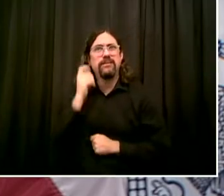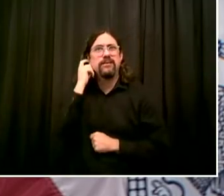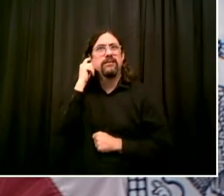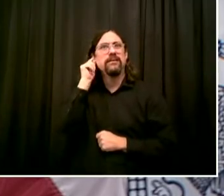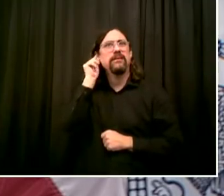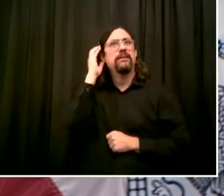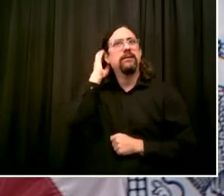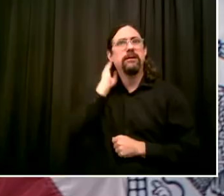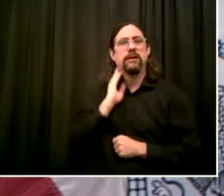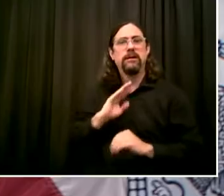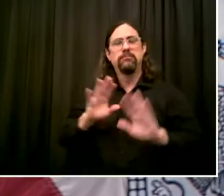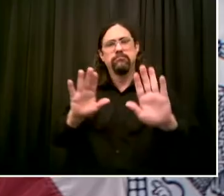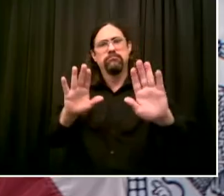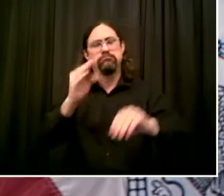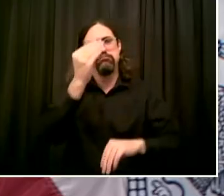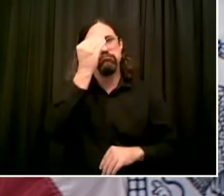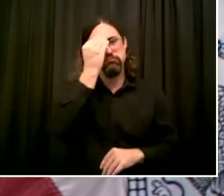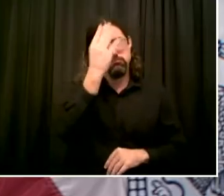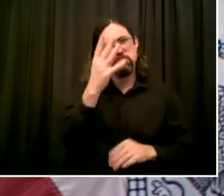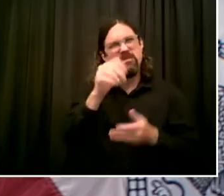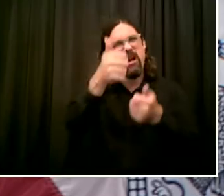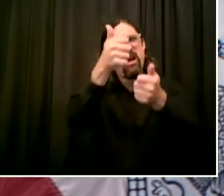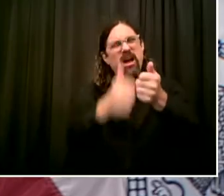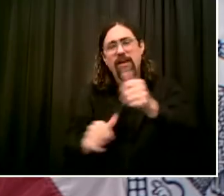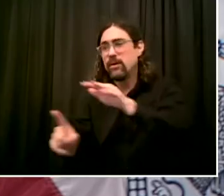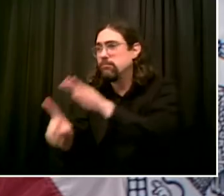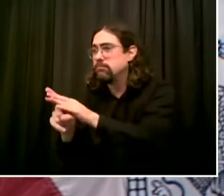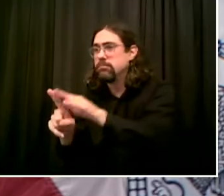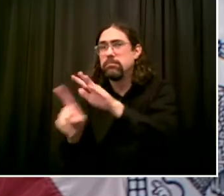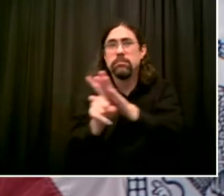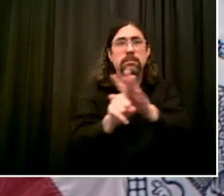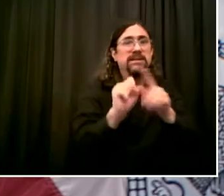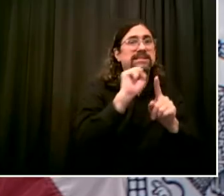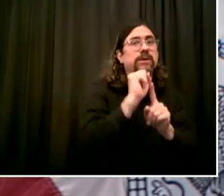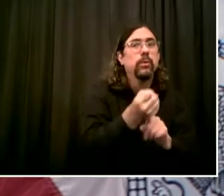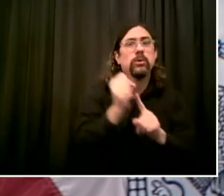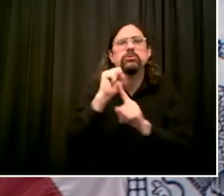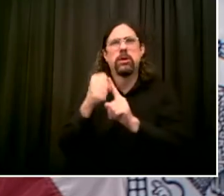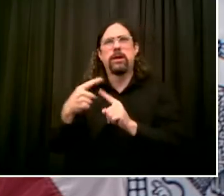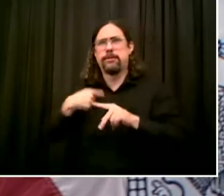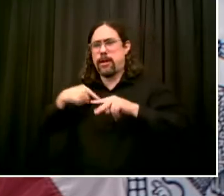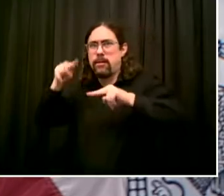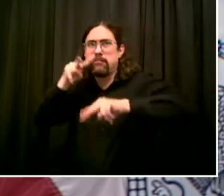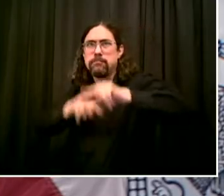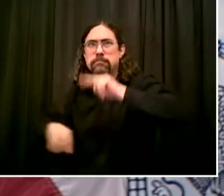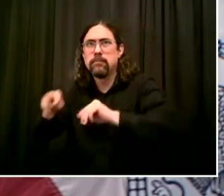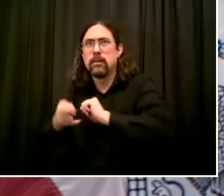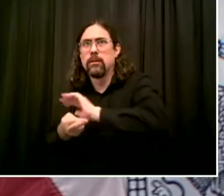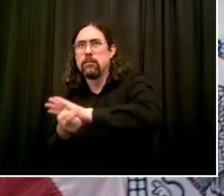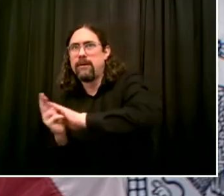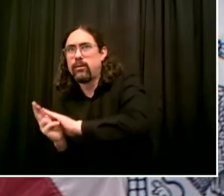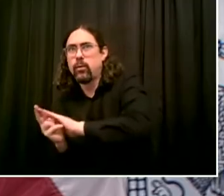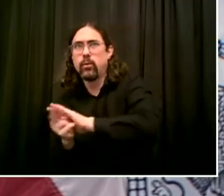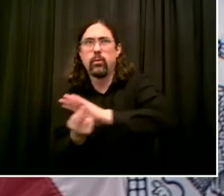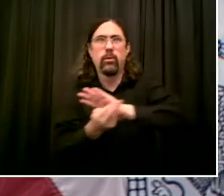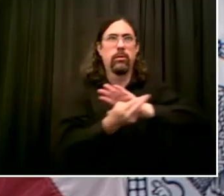RFIST OF ALL WE LOOK AT EACH INCIDENT AND I DON'T HAVE ALL THE SPECIFICS ABOUT HTE INDIIVDUALS INVOLVED . I DON'T KNOW IF HETY WERE ASSOCIATED WITH ONE GROUP OR